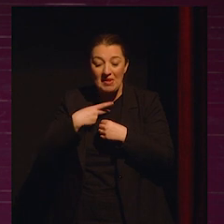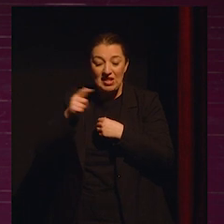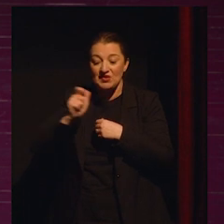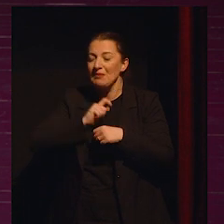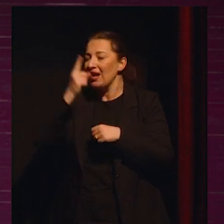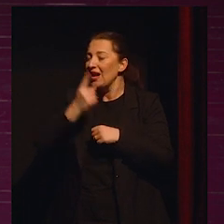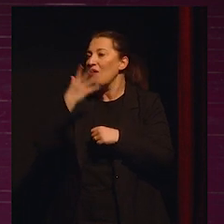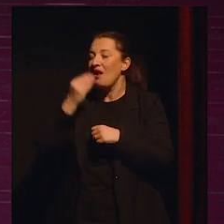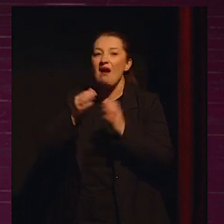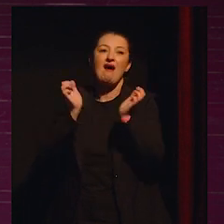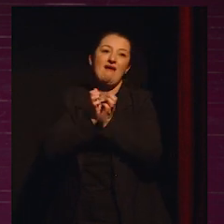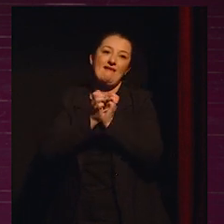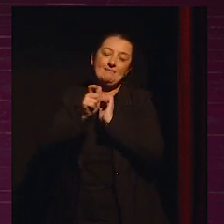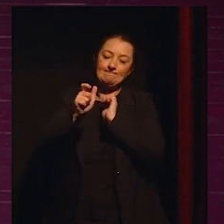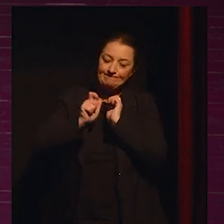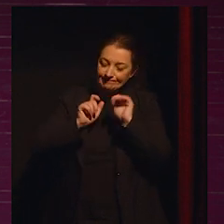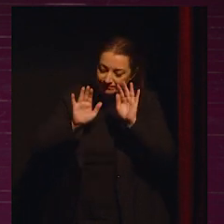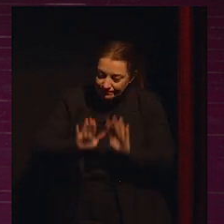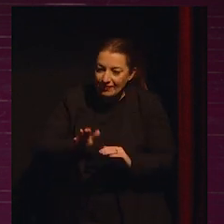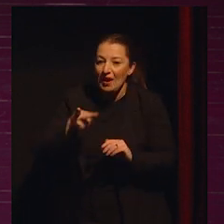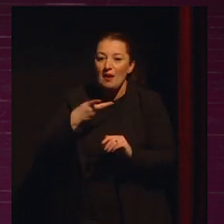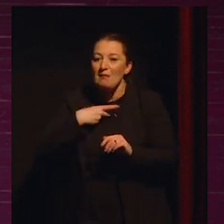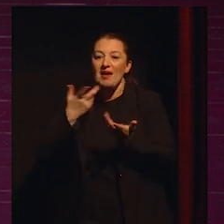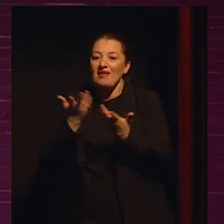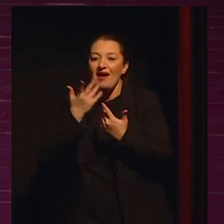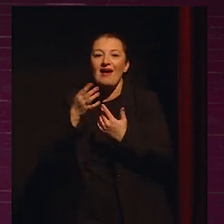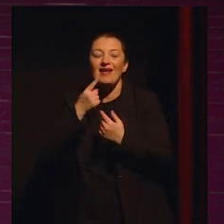the answer to that. They told me these two things;